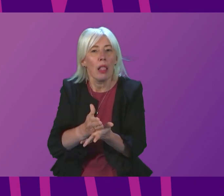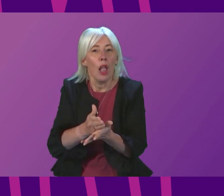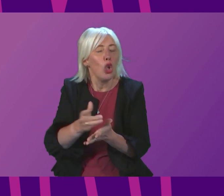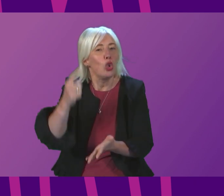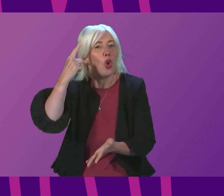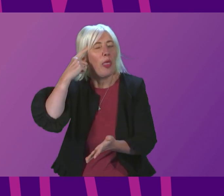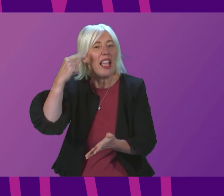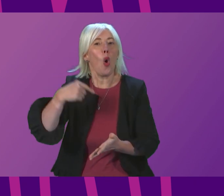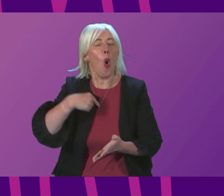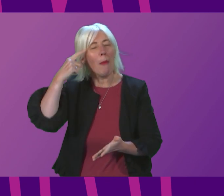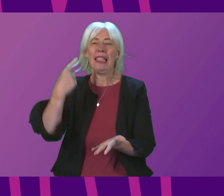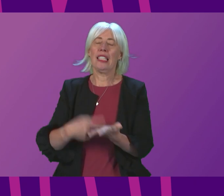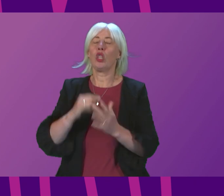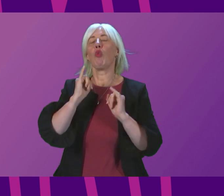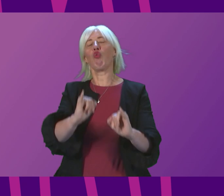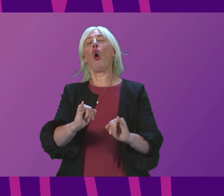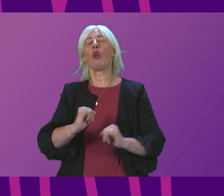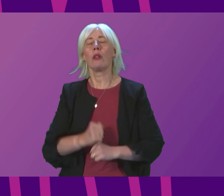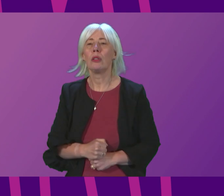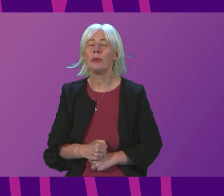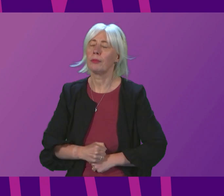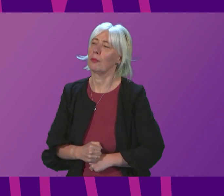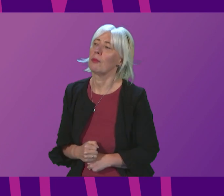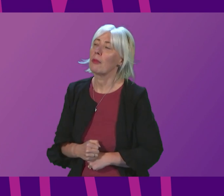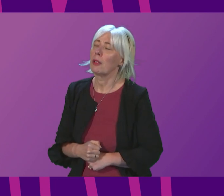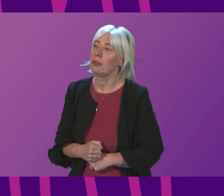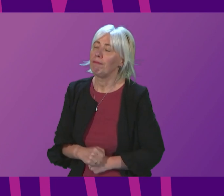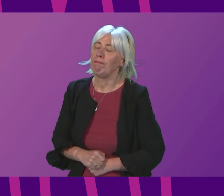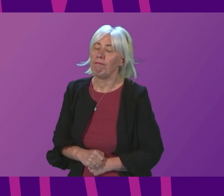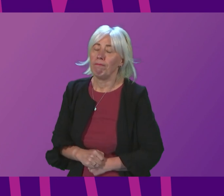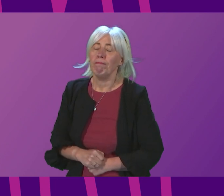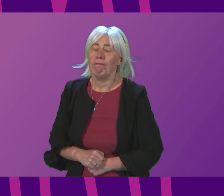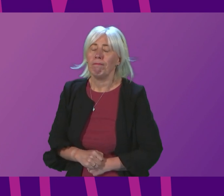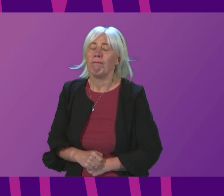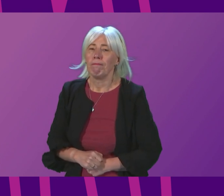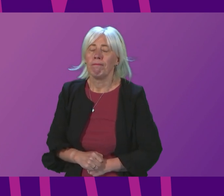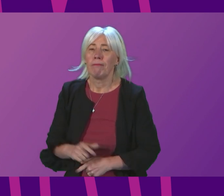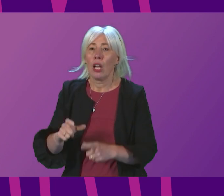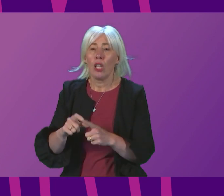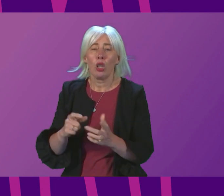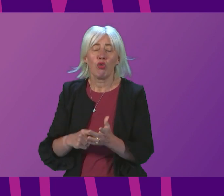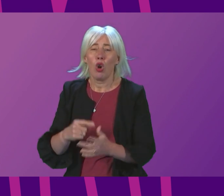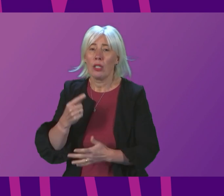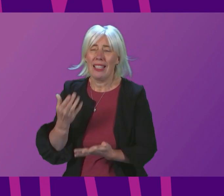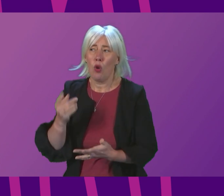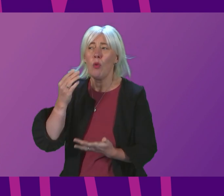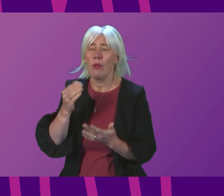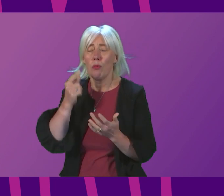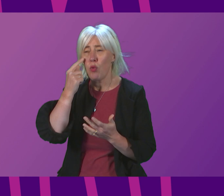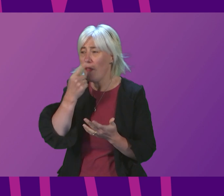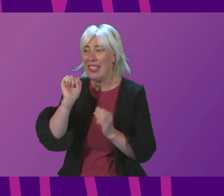What Douglas Ross has demonstrated is that he has not spent much time reading the hundreds